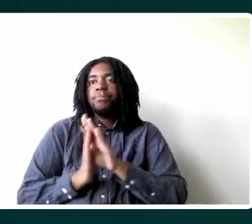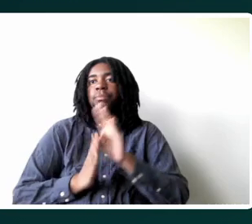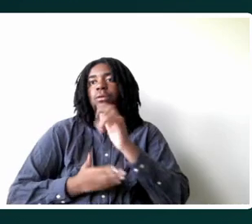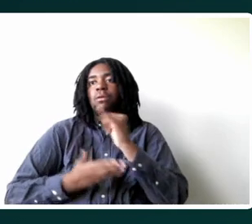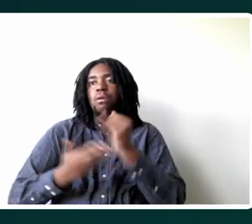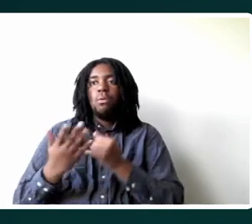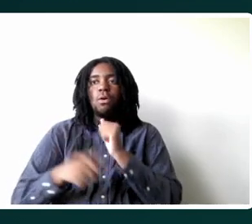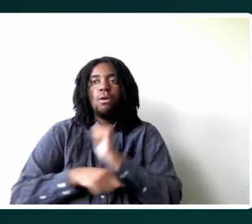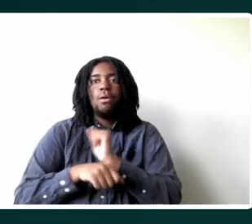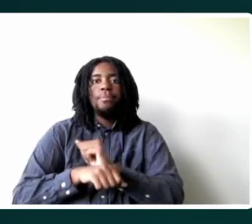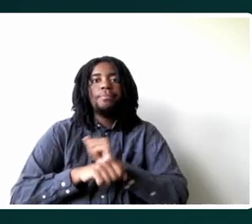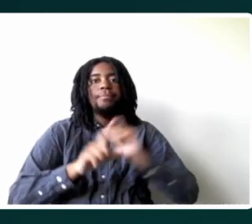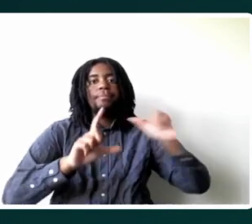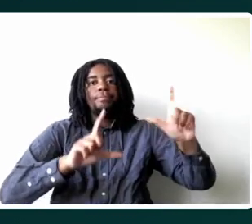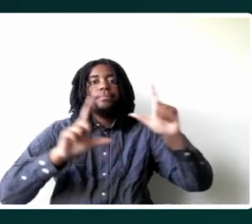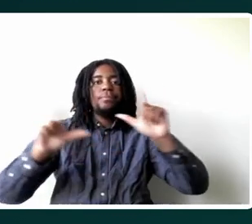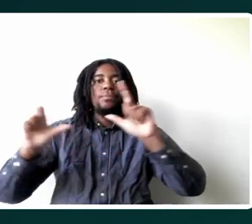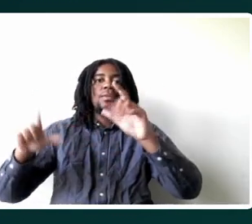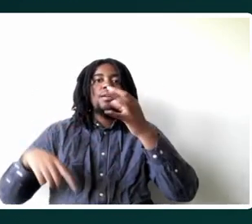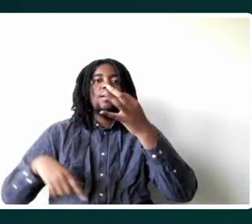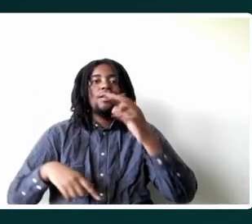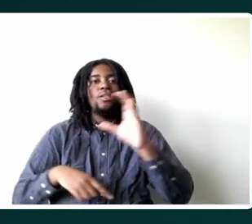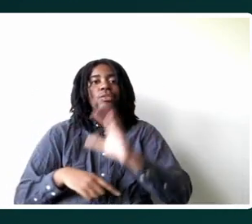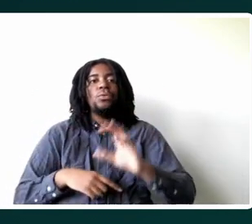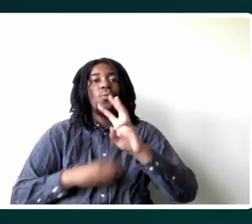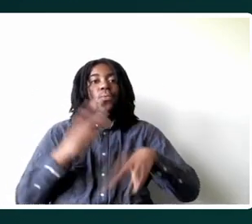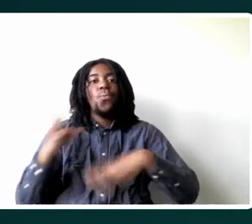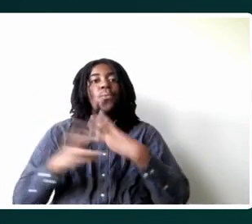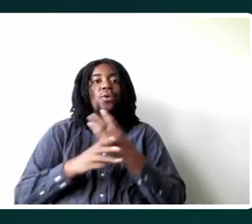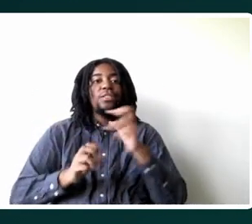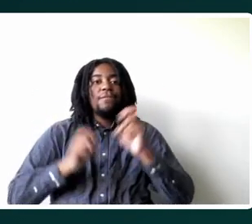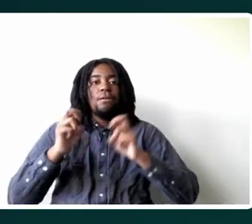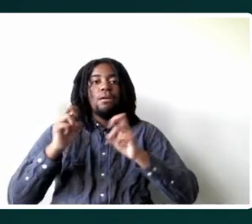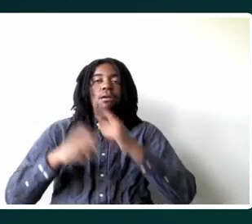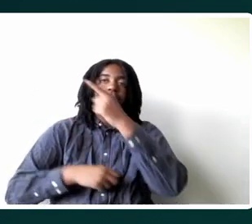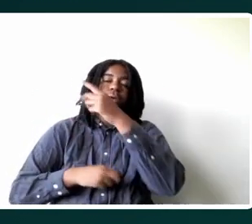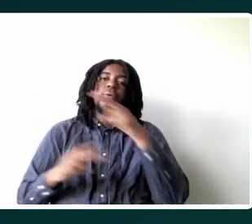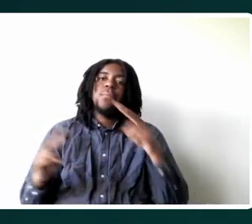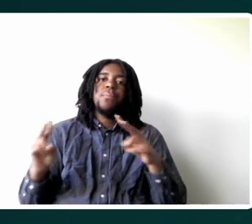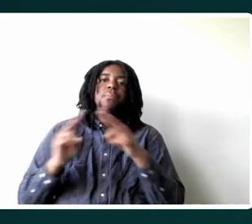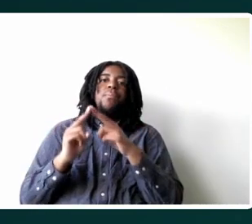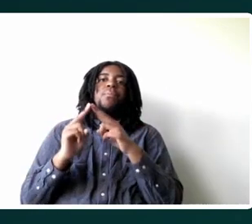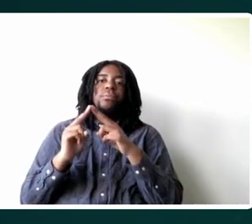the 1900 world's fair in Paris, France. And he chose to collaborate with his students